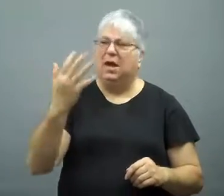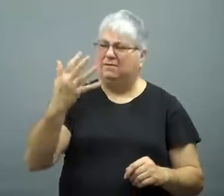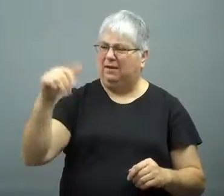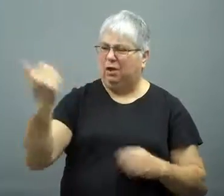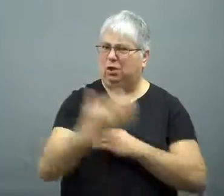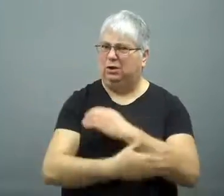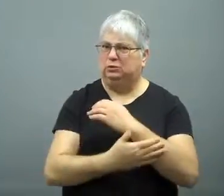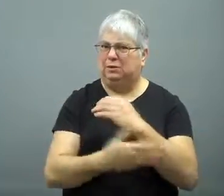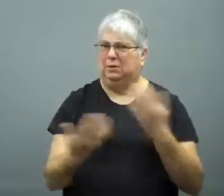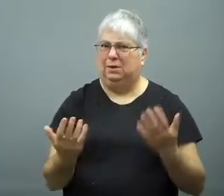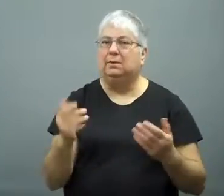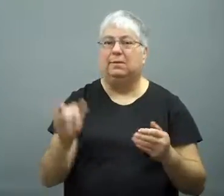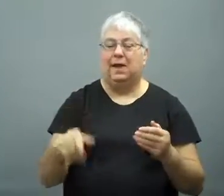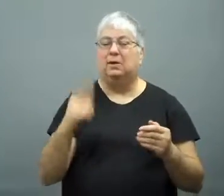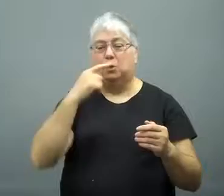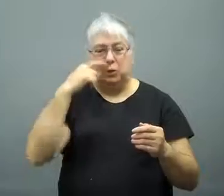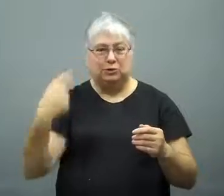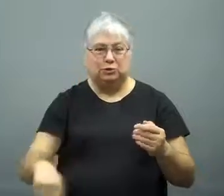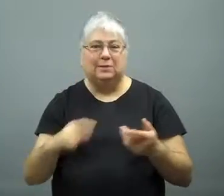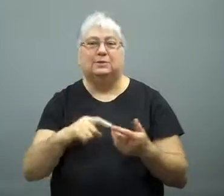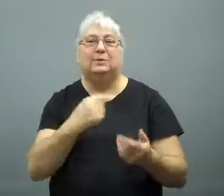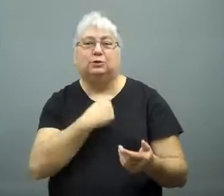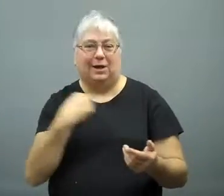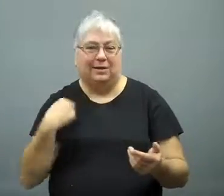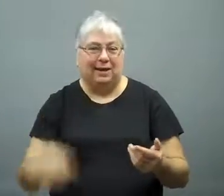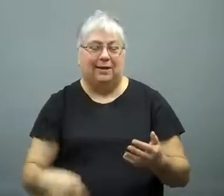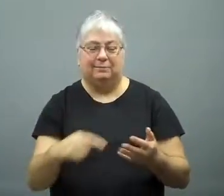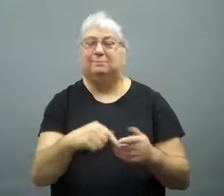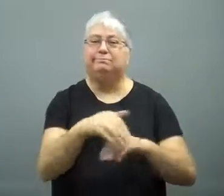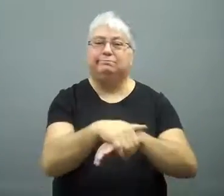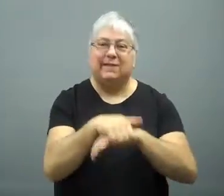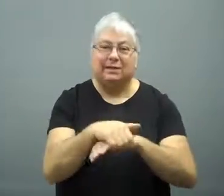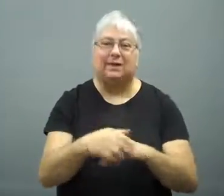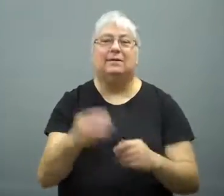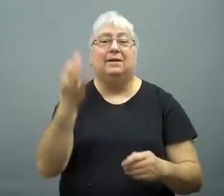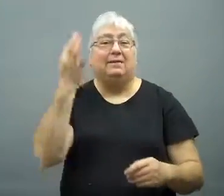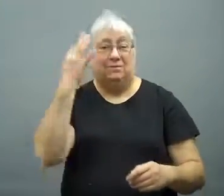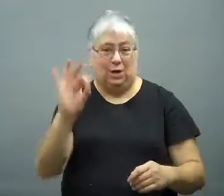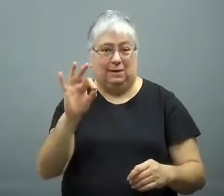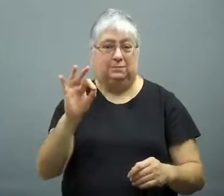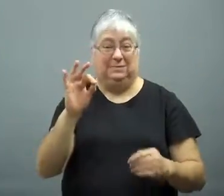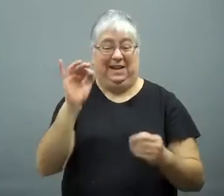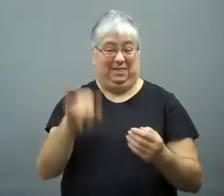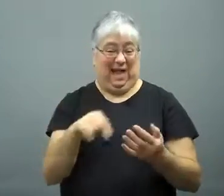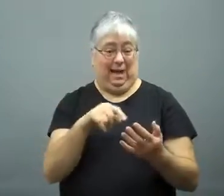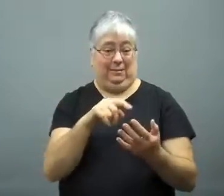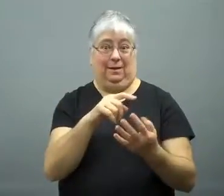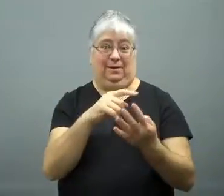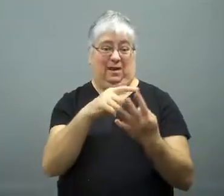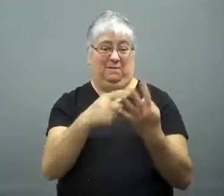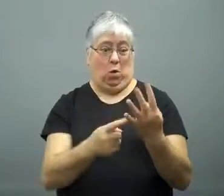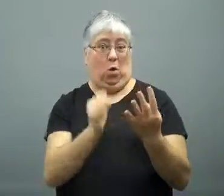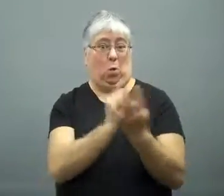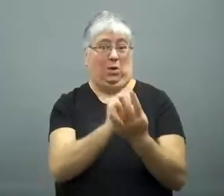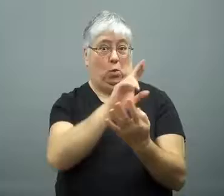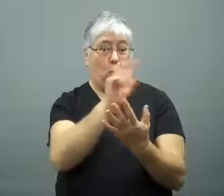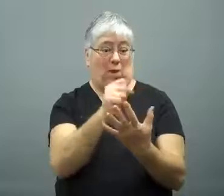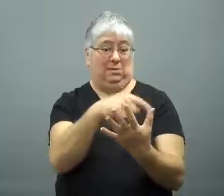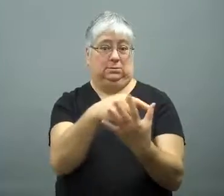The five other countries were Russia, China, the UK and France.